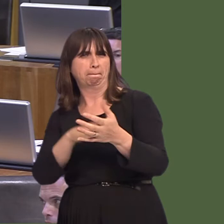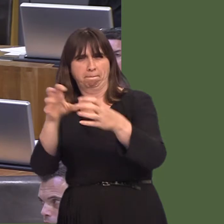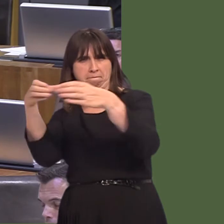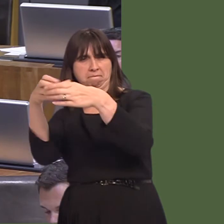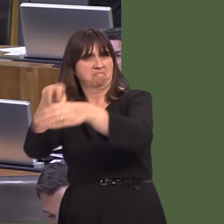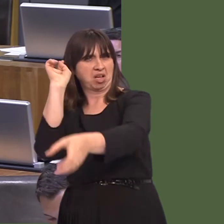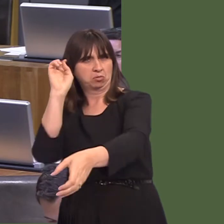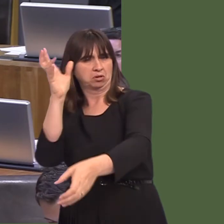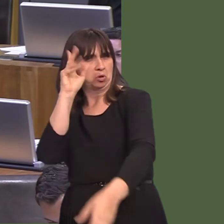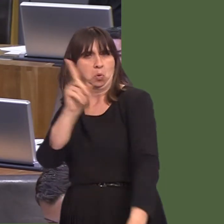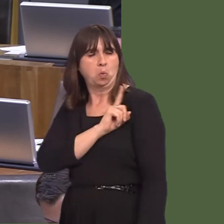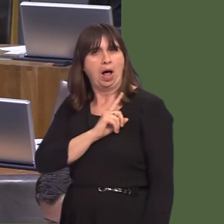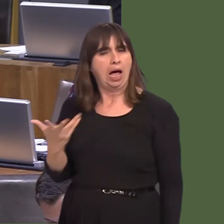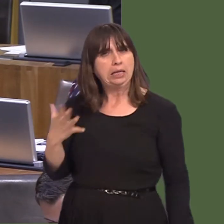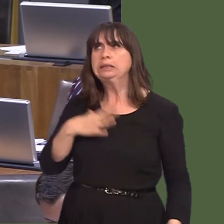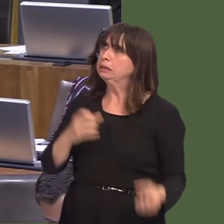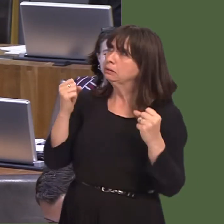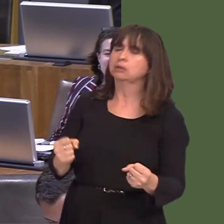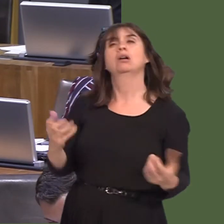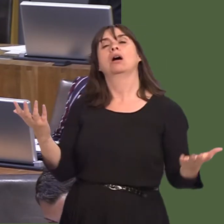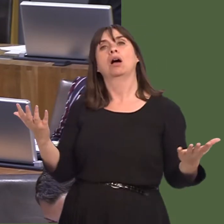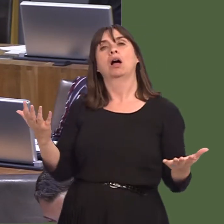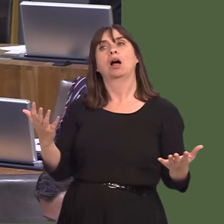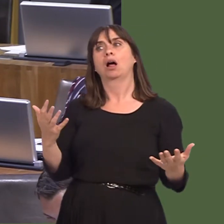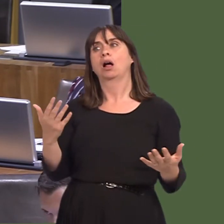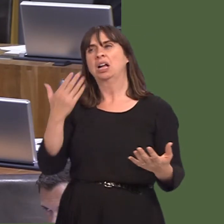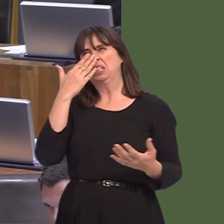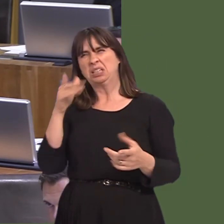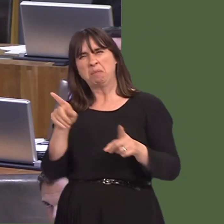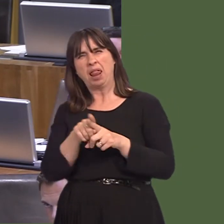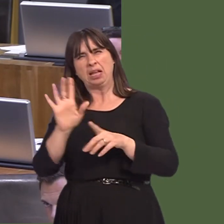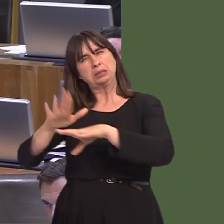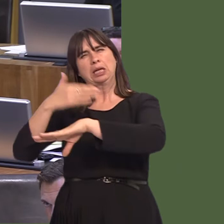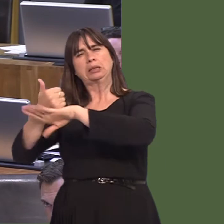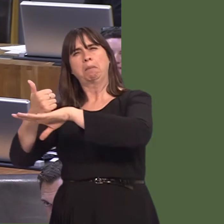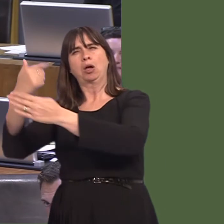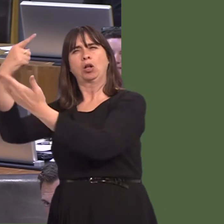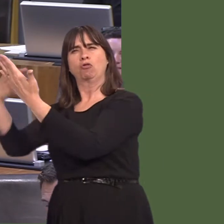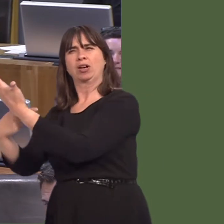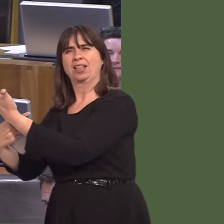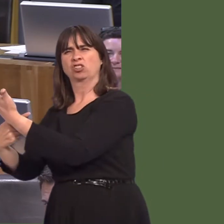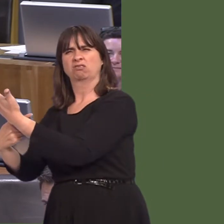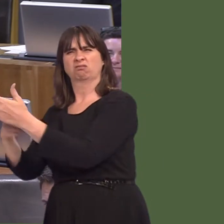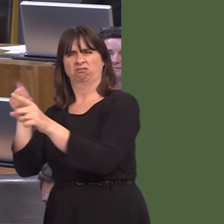to me on the doorstep in 2016óand put in place what seem to be identical regulations for no purpose at all.